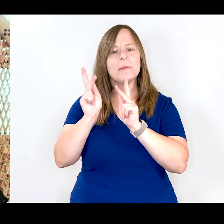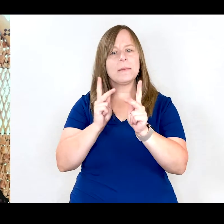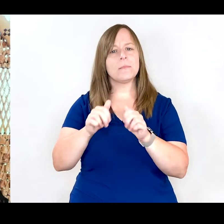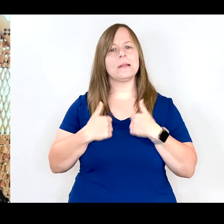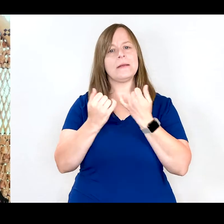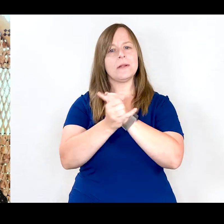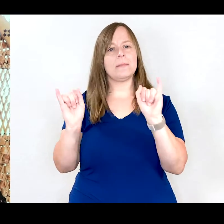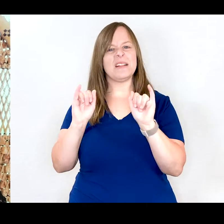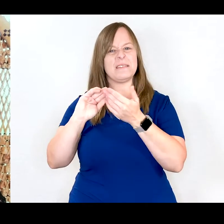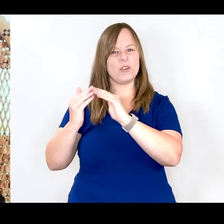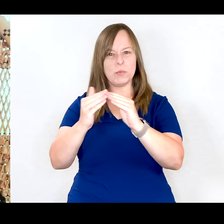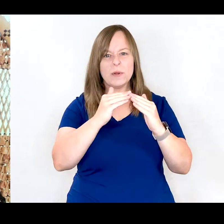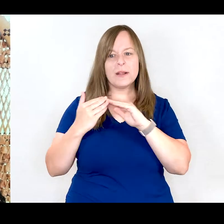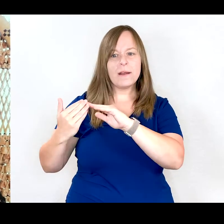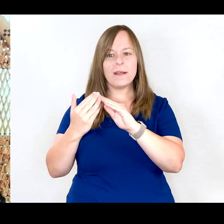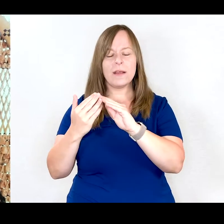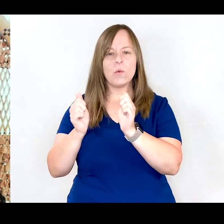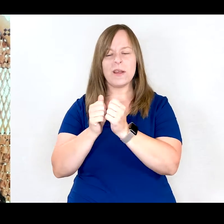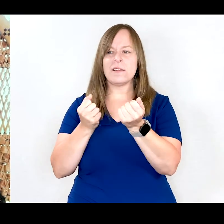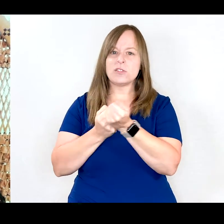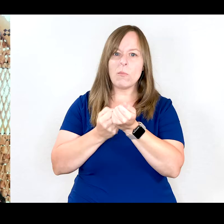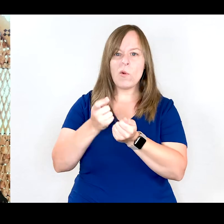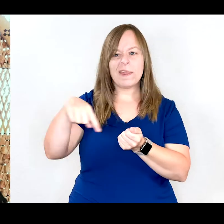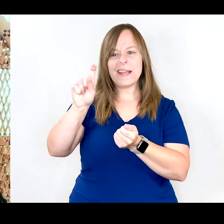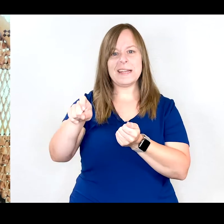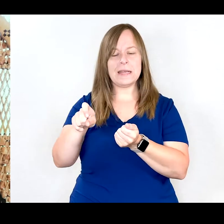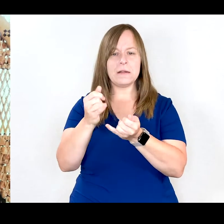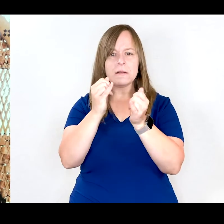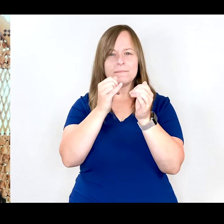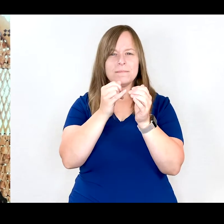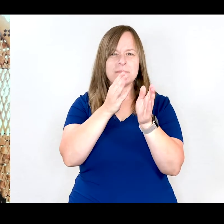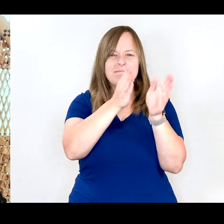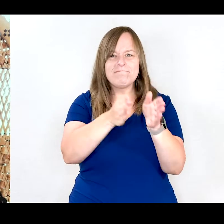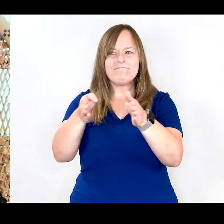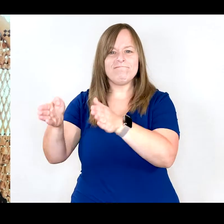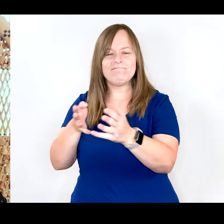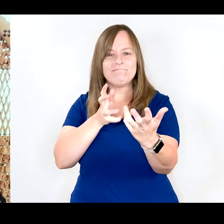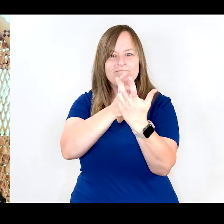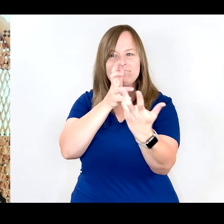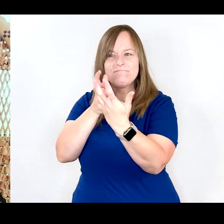people live independently in the community with the supports that they need. It's very individualized.